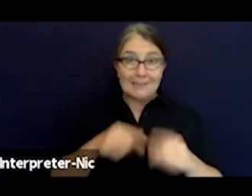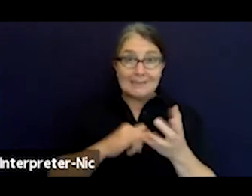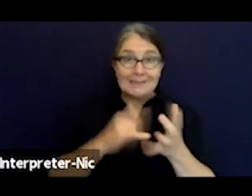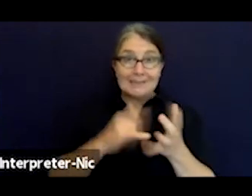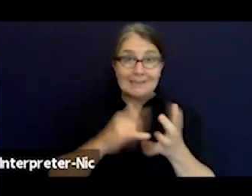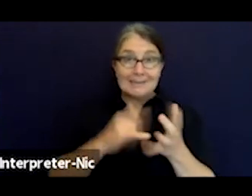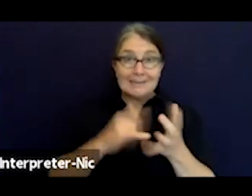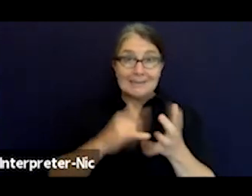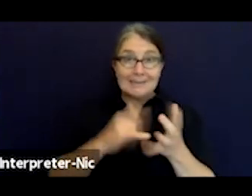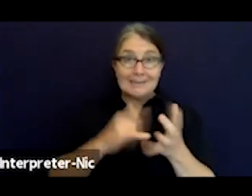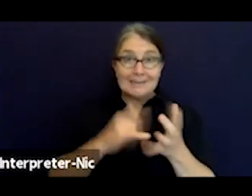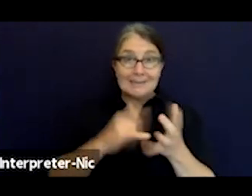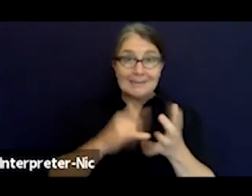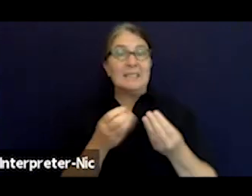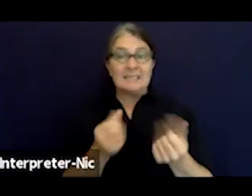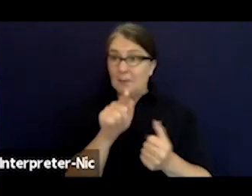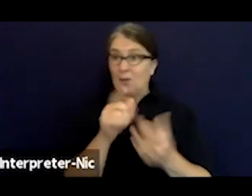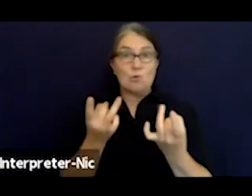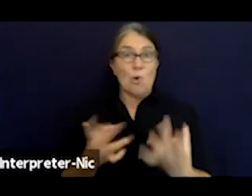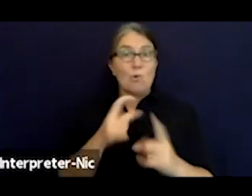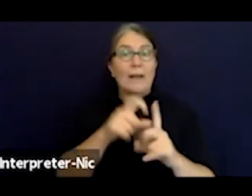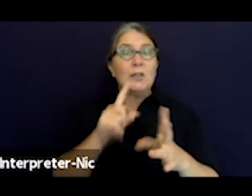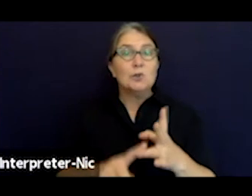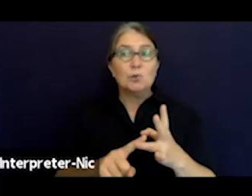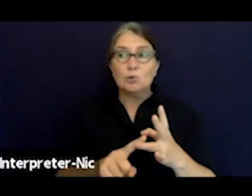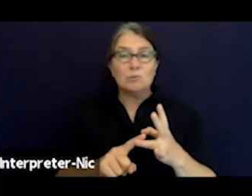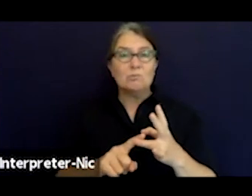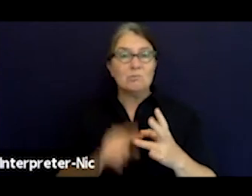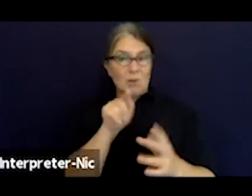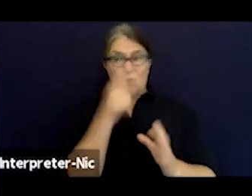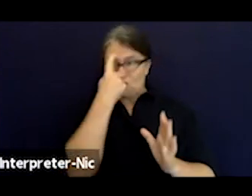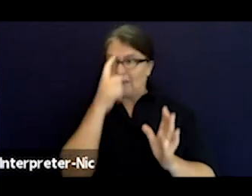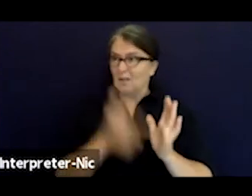Let me get some music going here. And we will put two minutes on the clock for everybody. We